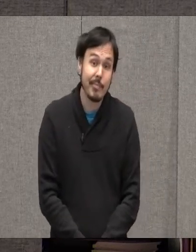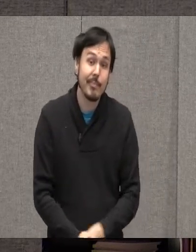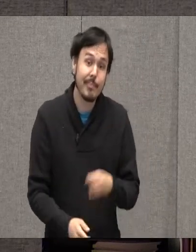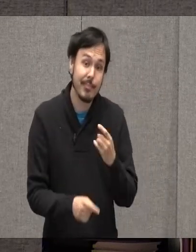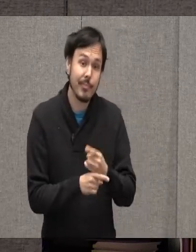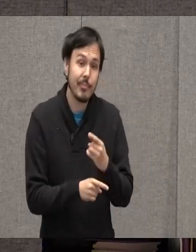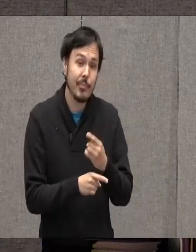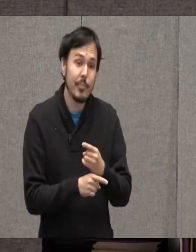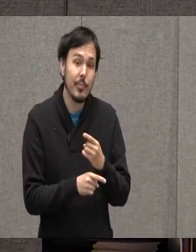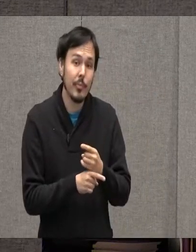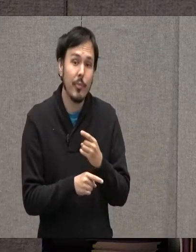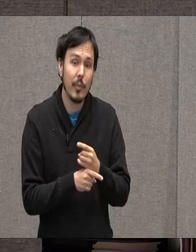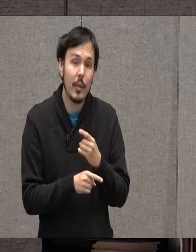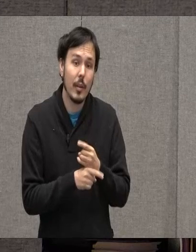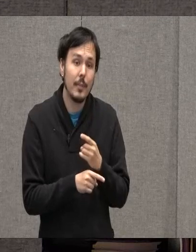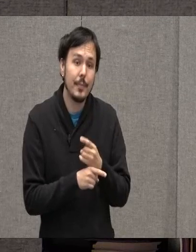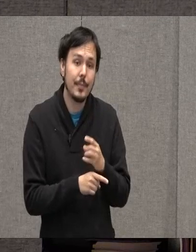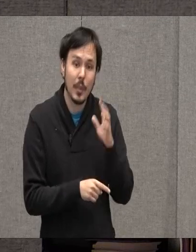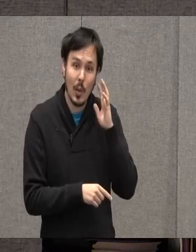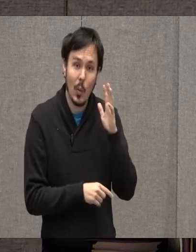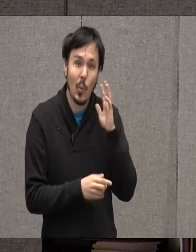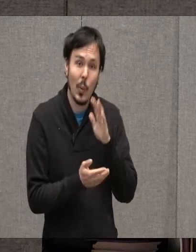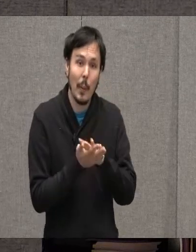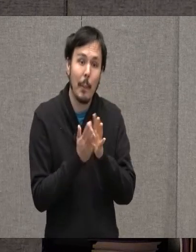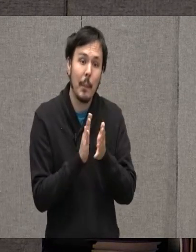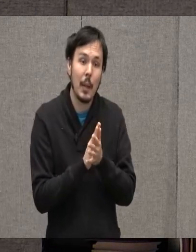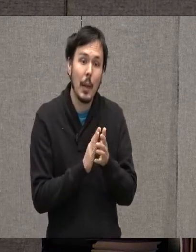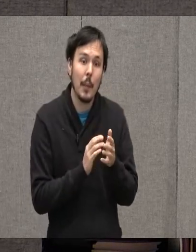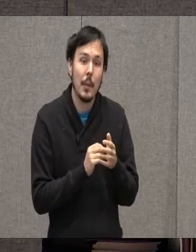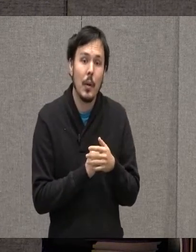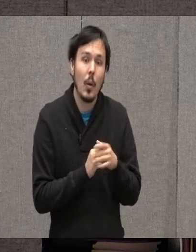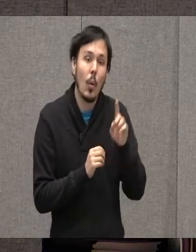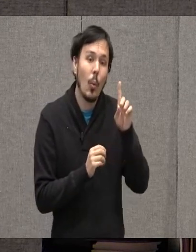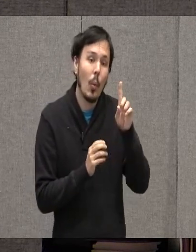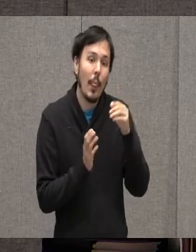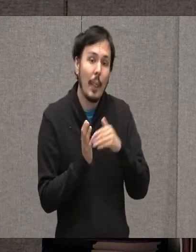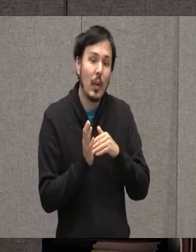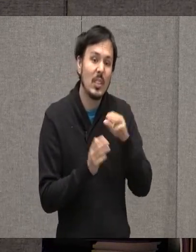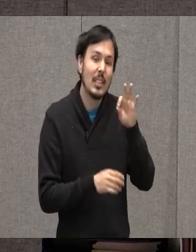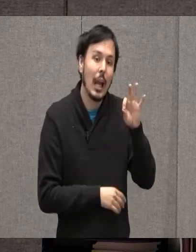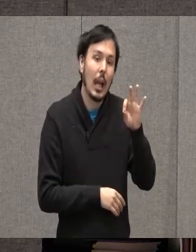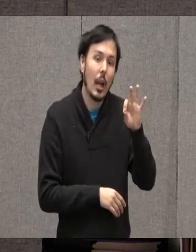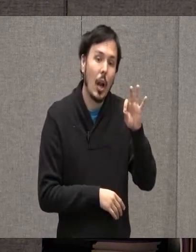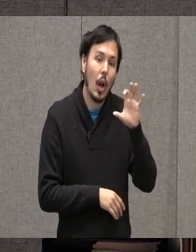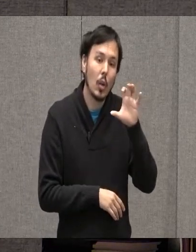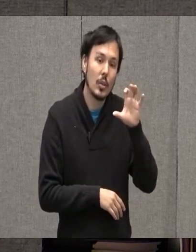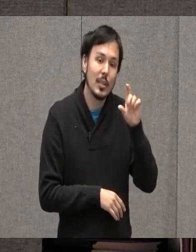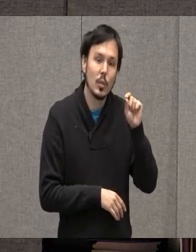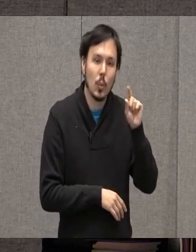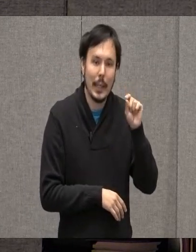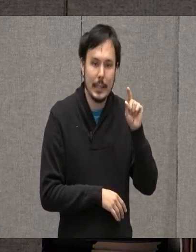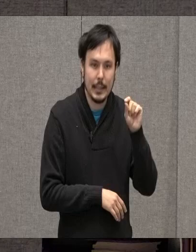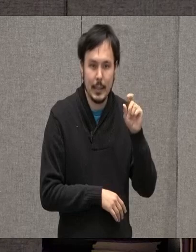it would have a 20 right. So it would be 1920, because it would be also a plus 600.